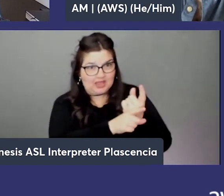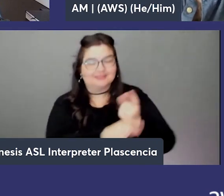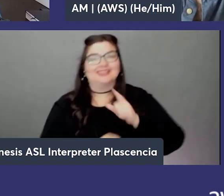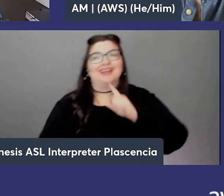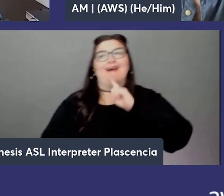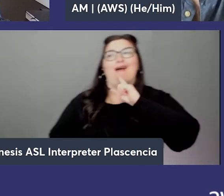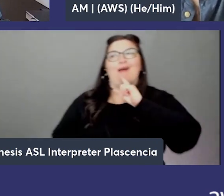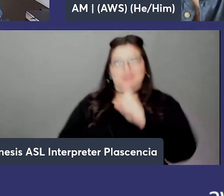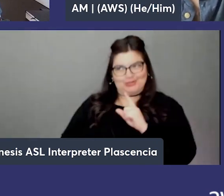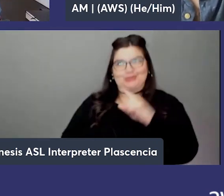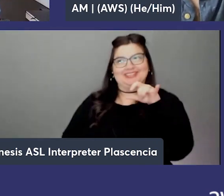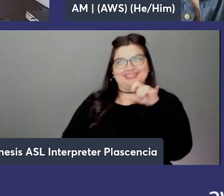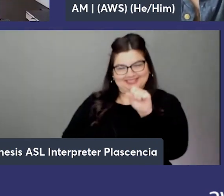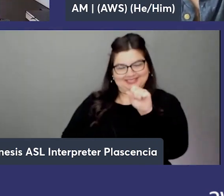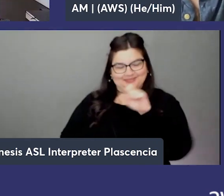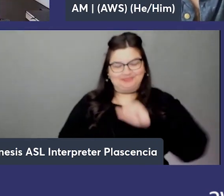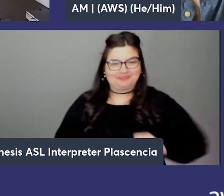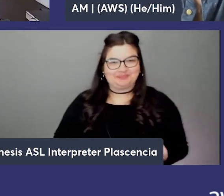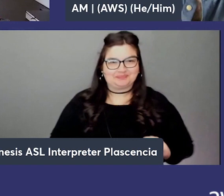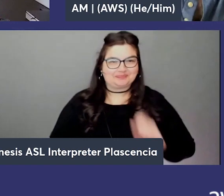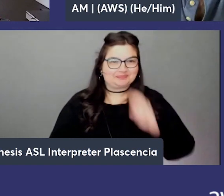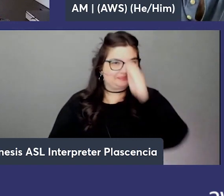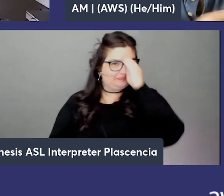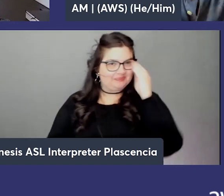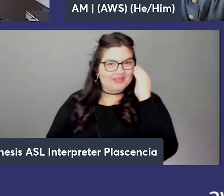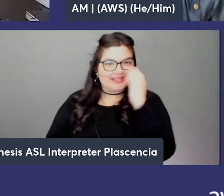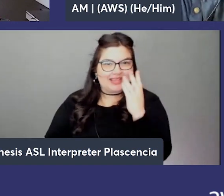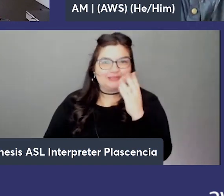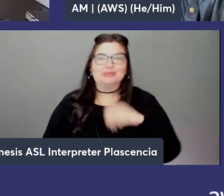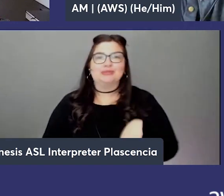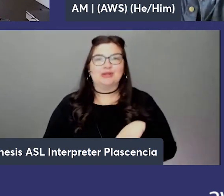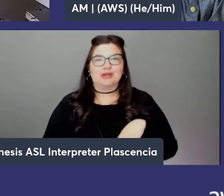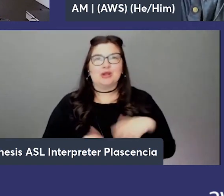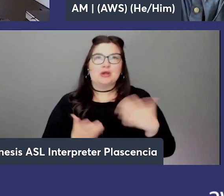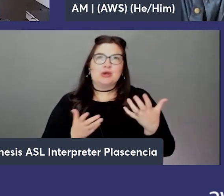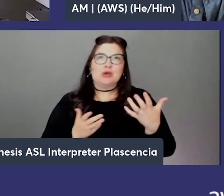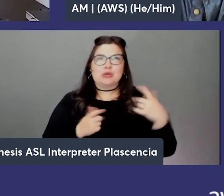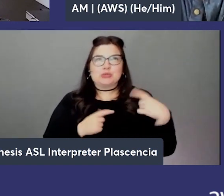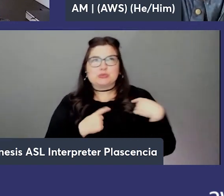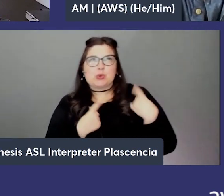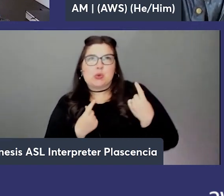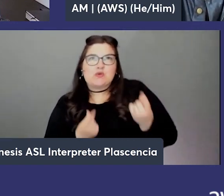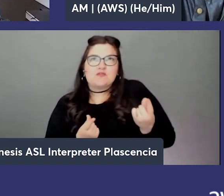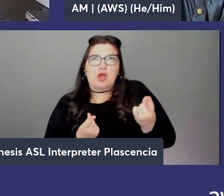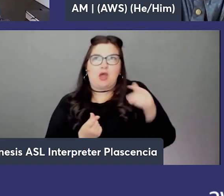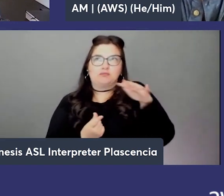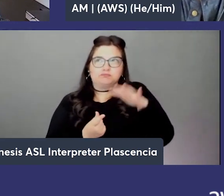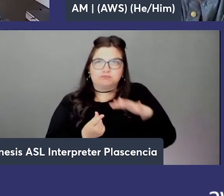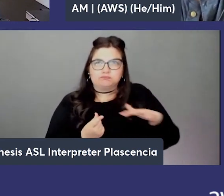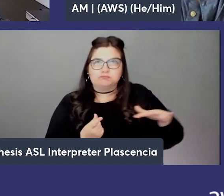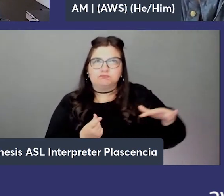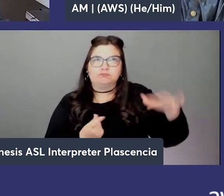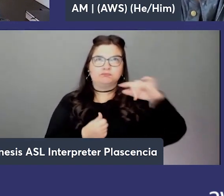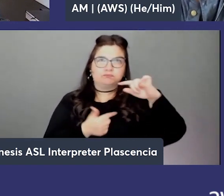So, I think, very roughly, so far we covered everything that was serverless,